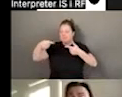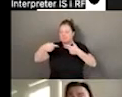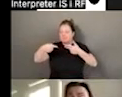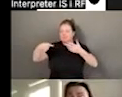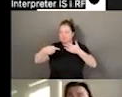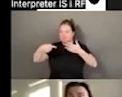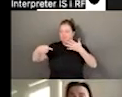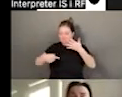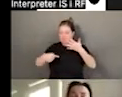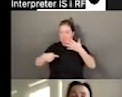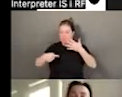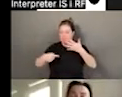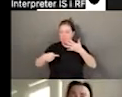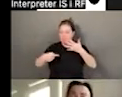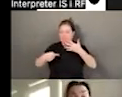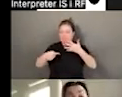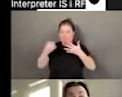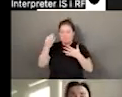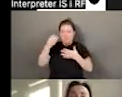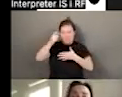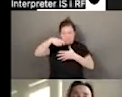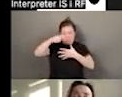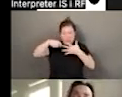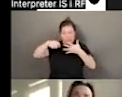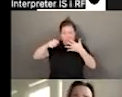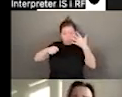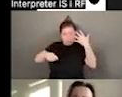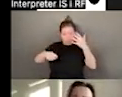fulfilled, otherwise we are not really it's not for us to be in there.